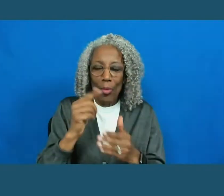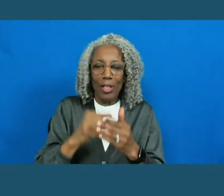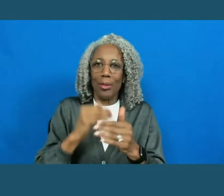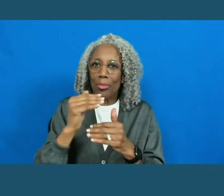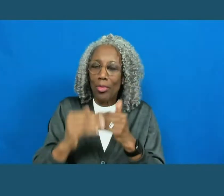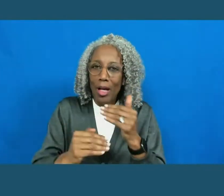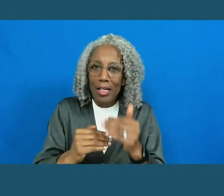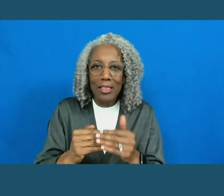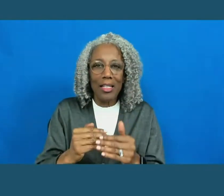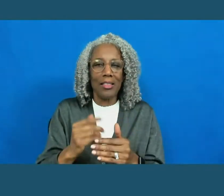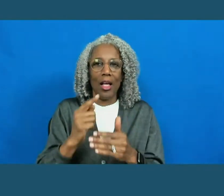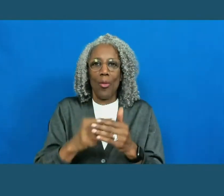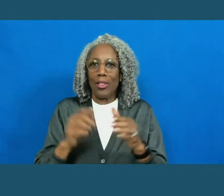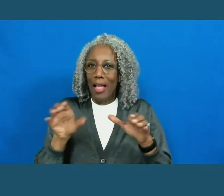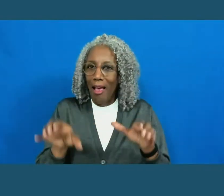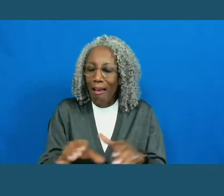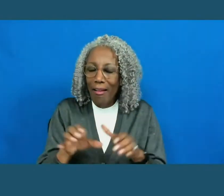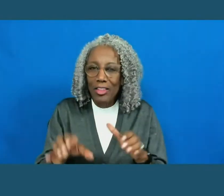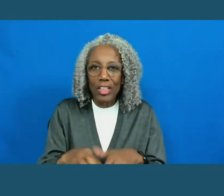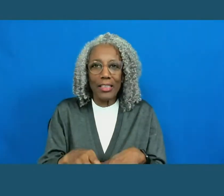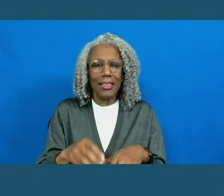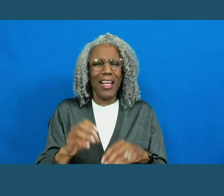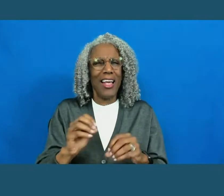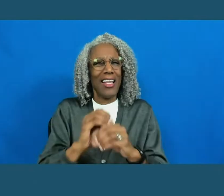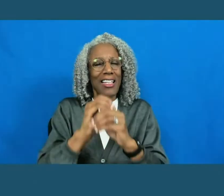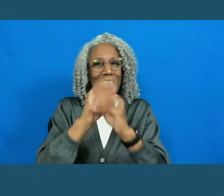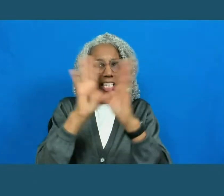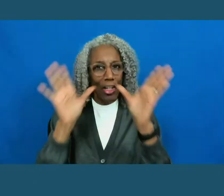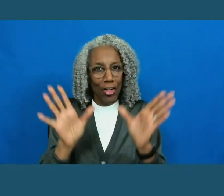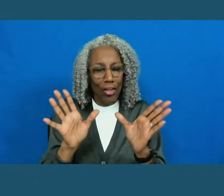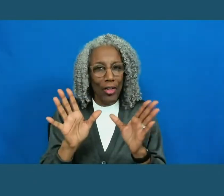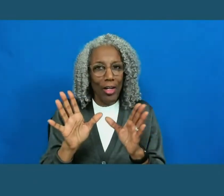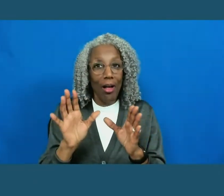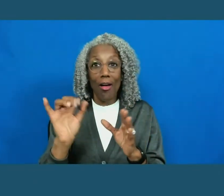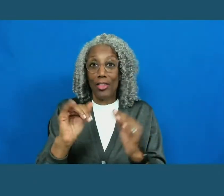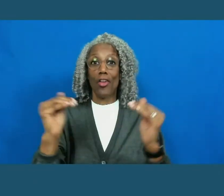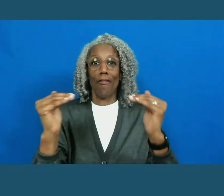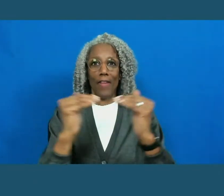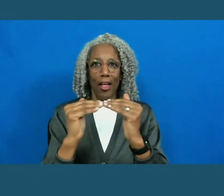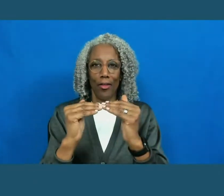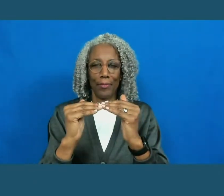the messaging should be when it goes out what the process is